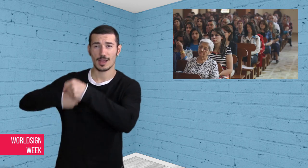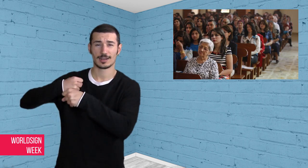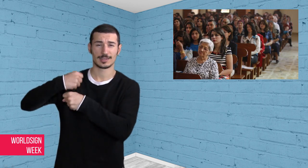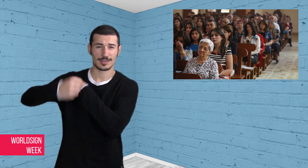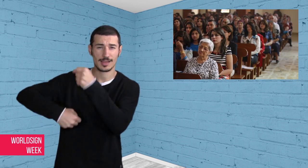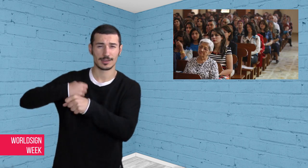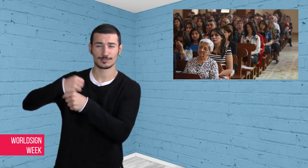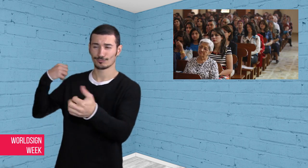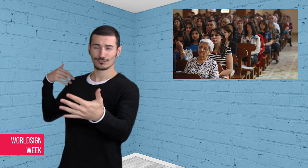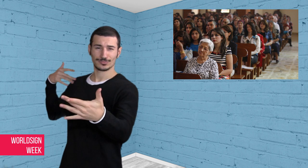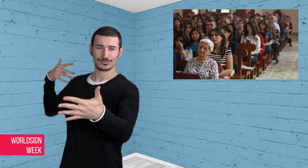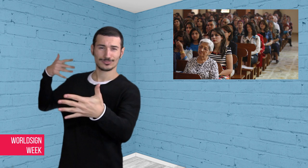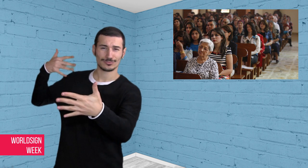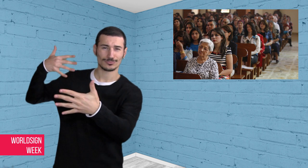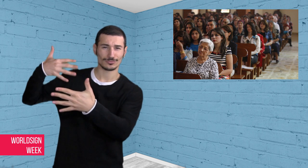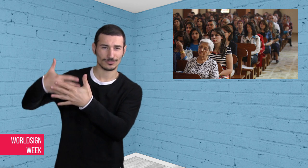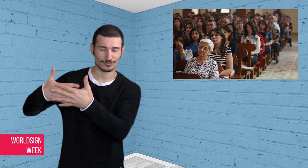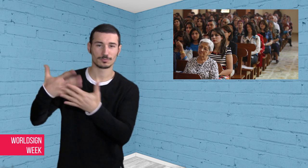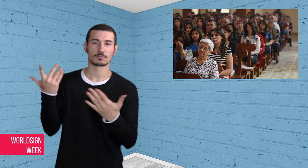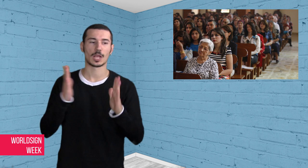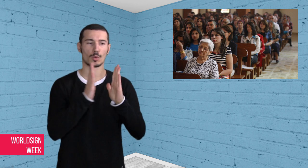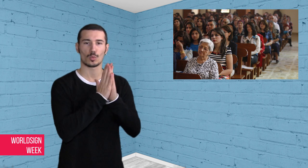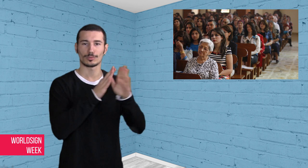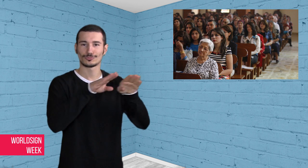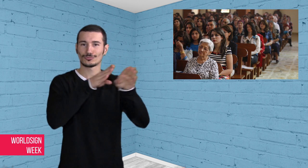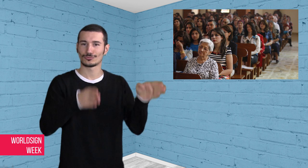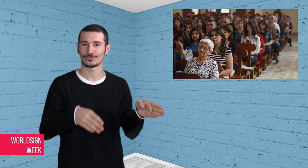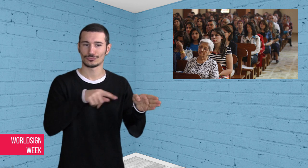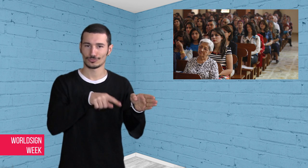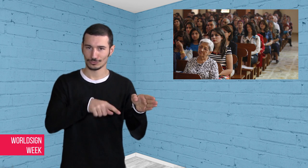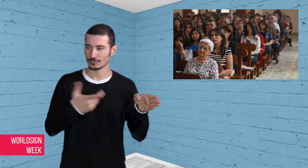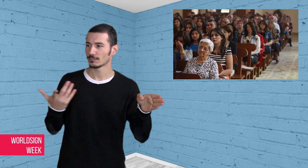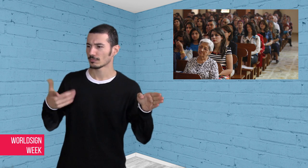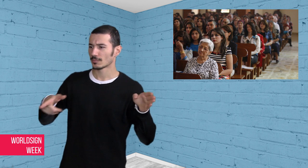Since the first century, the Church has viewed